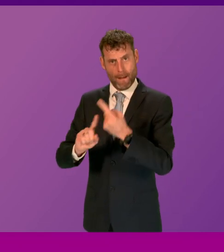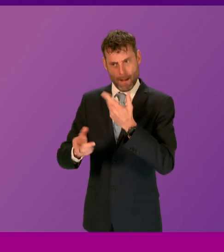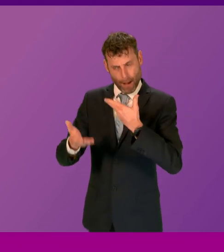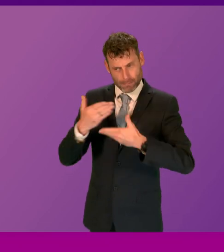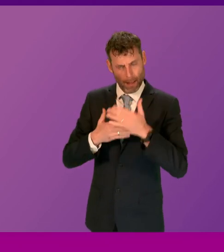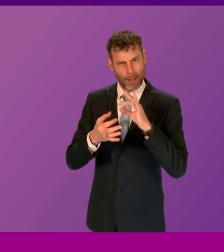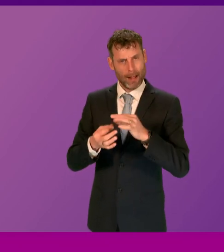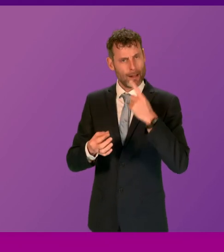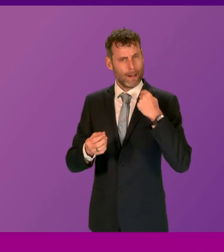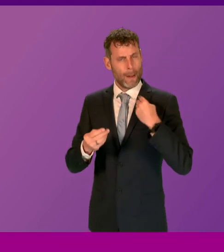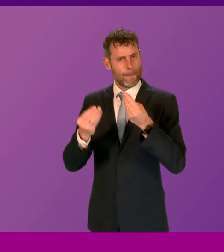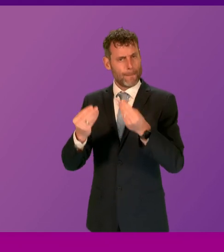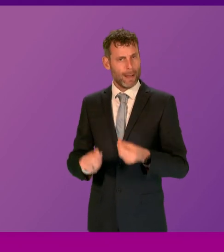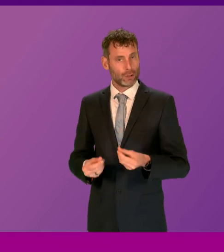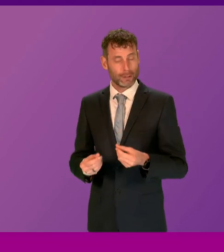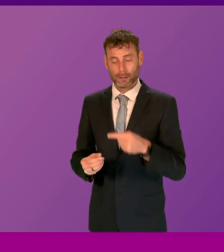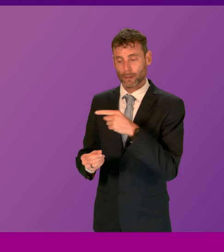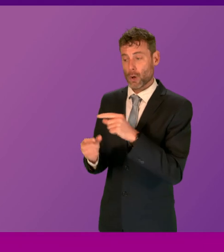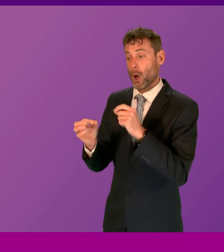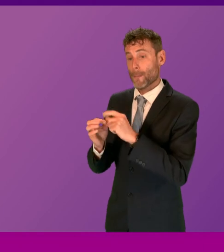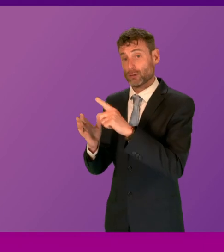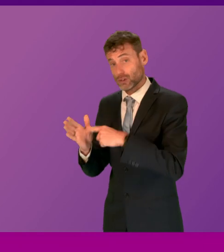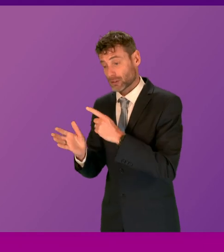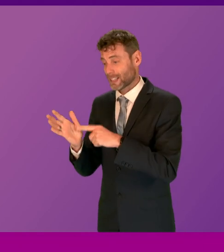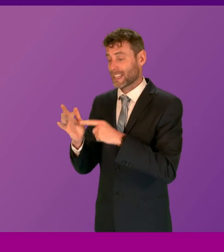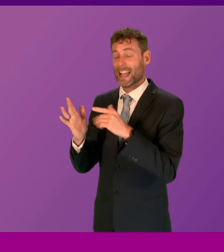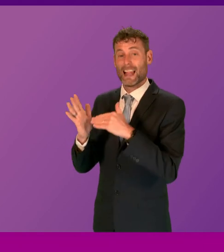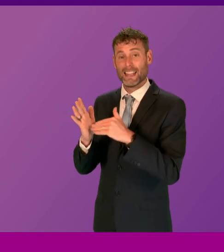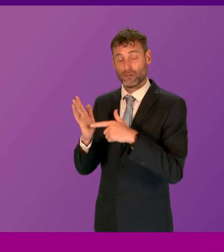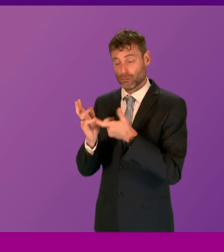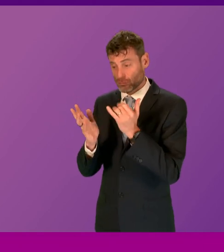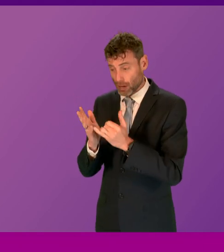The toxic Tory legacy of Boris Johnson, Liz Truss and Rishi Sunak is that, for the first